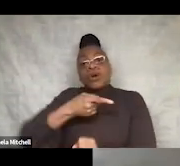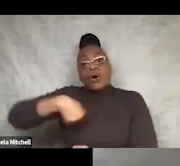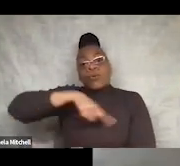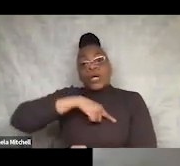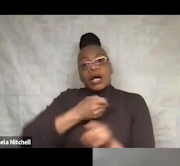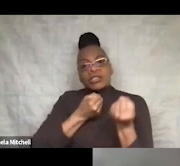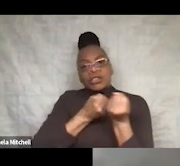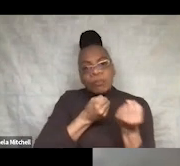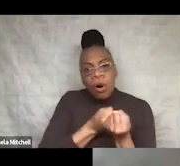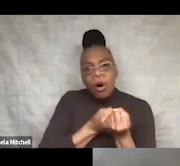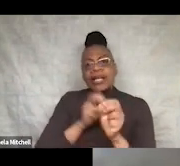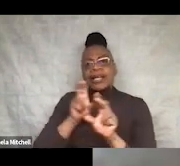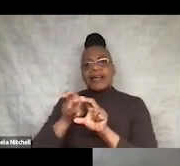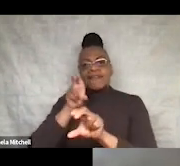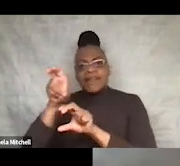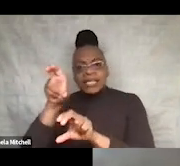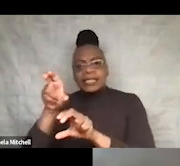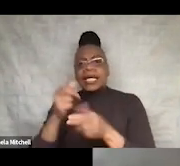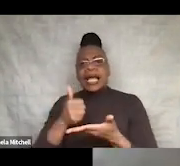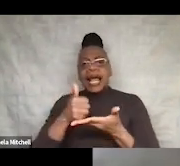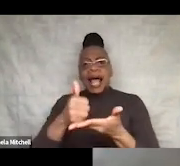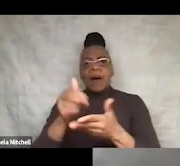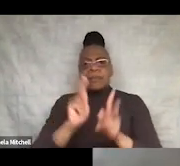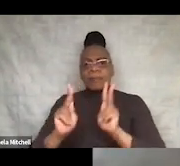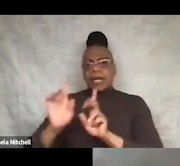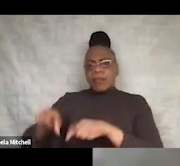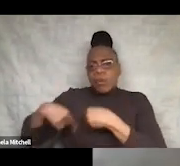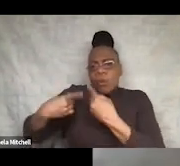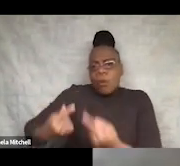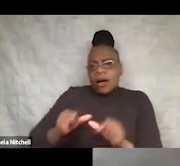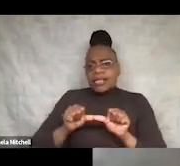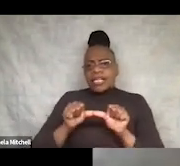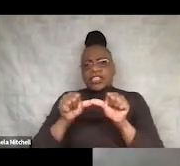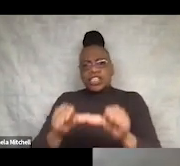and helping people along the way. And that is such a beautiful part, I think,